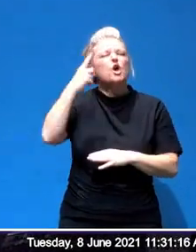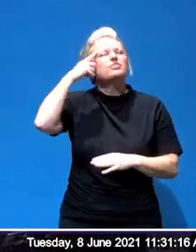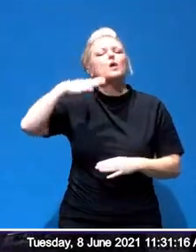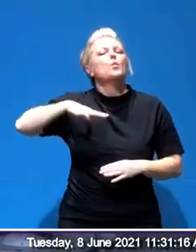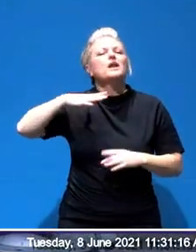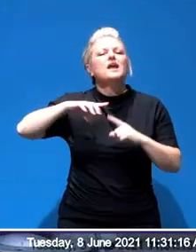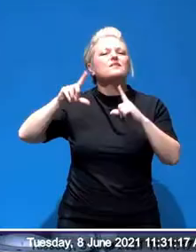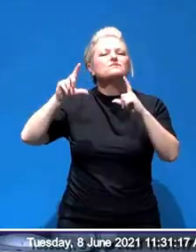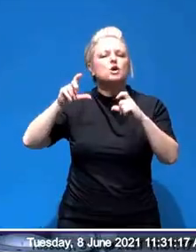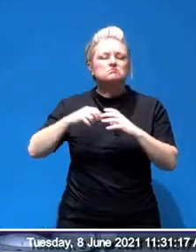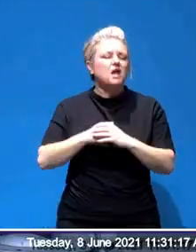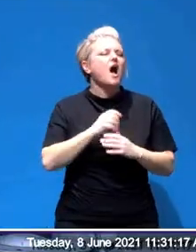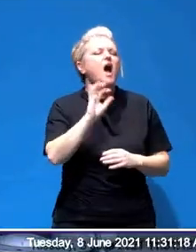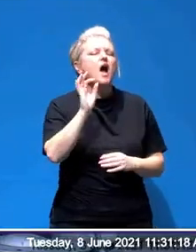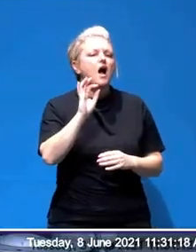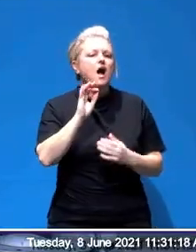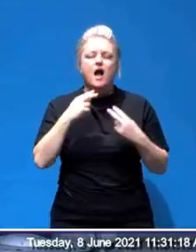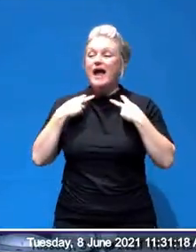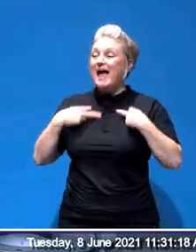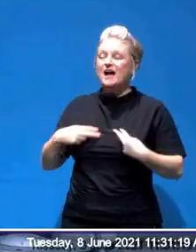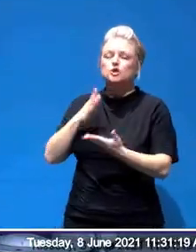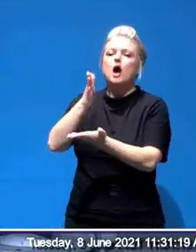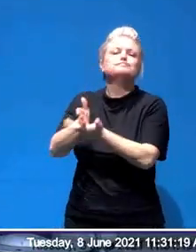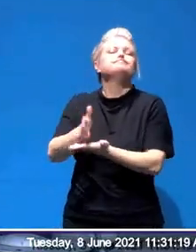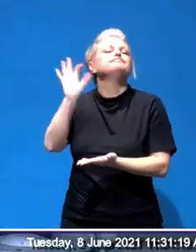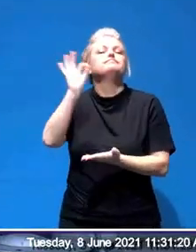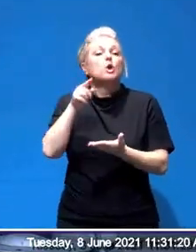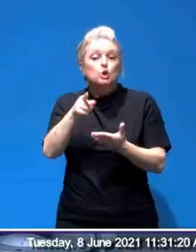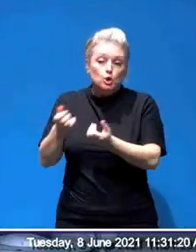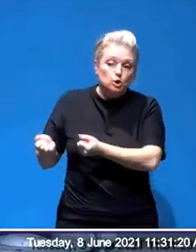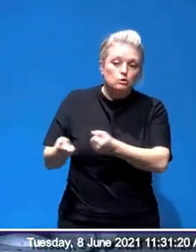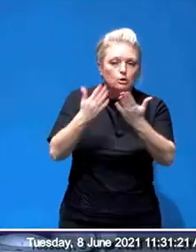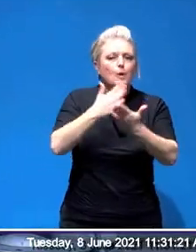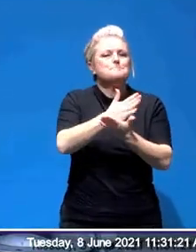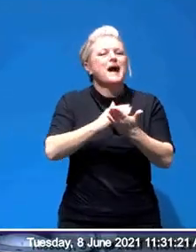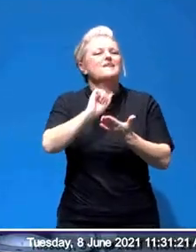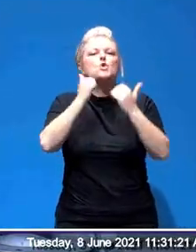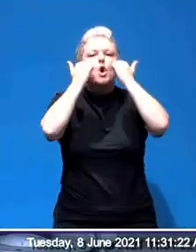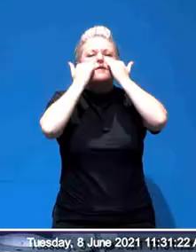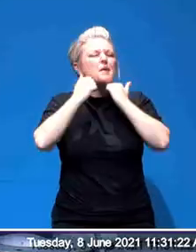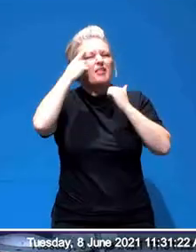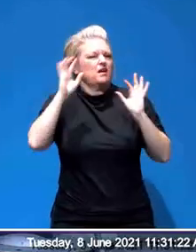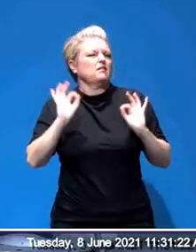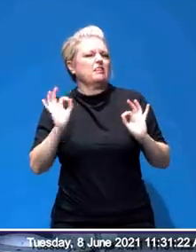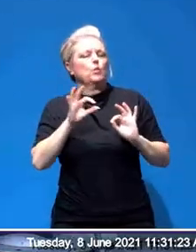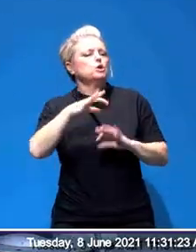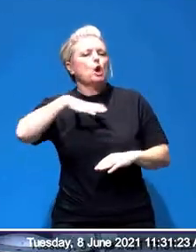You have given a copy of the photo to the Royal Commissioners as part of your evidence but we don't need to put that up on the screen.